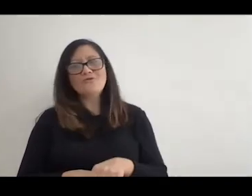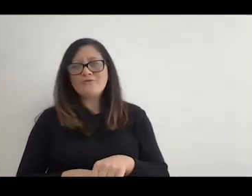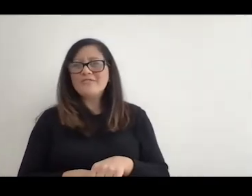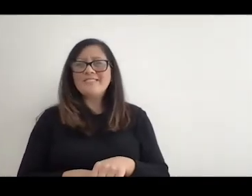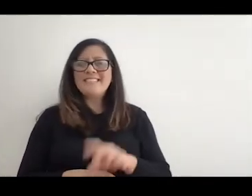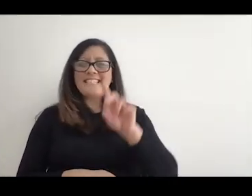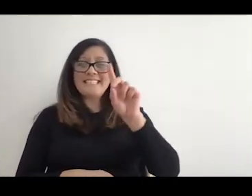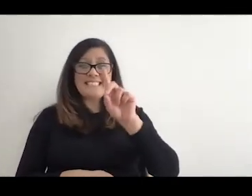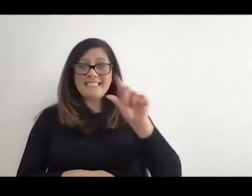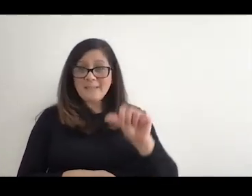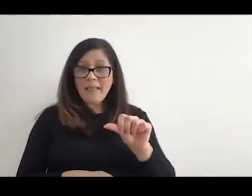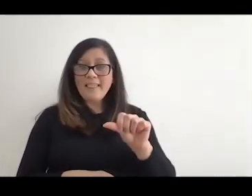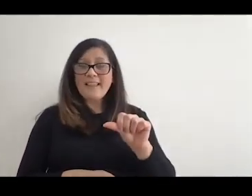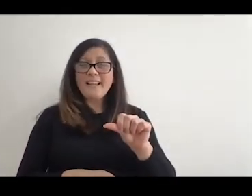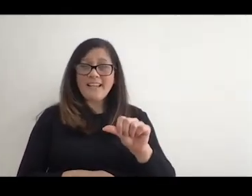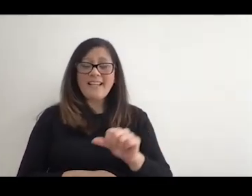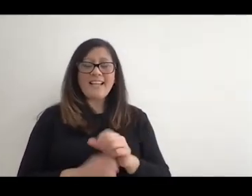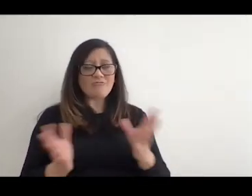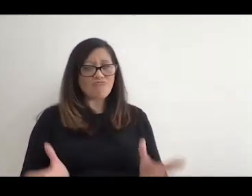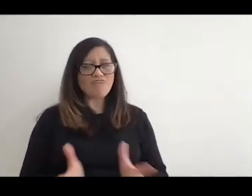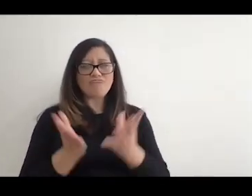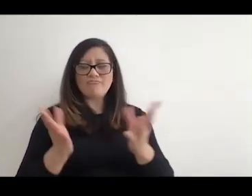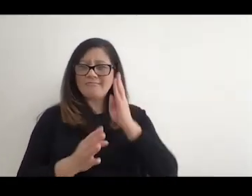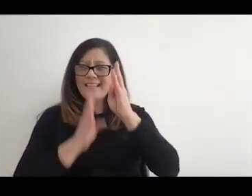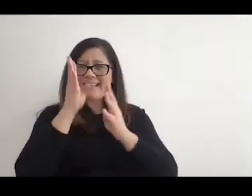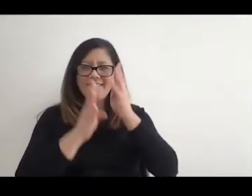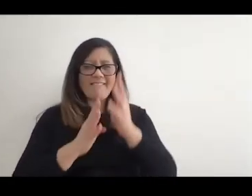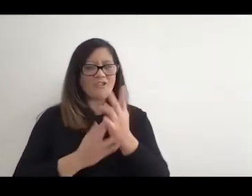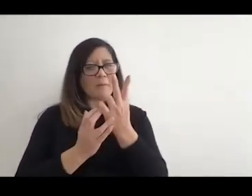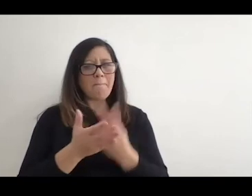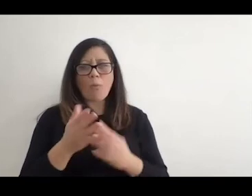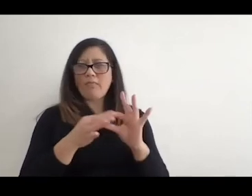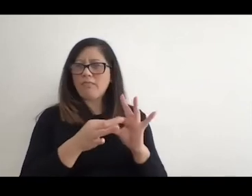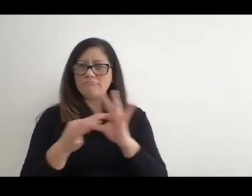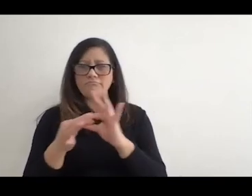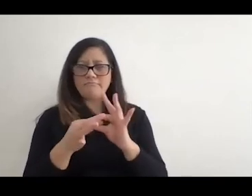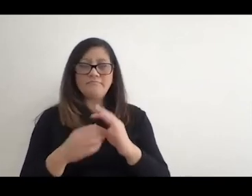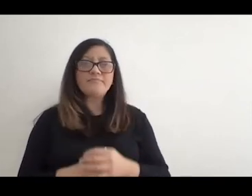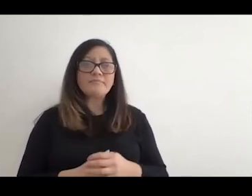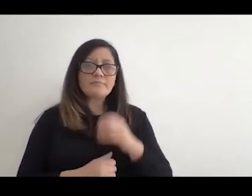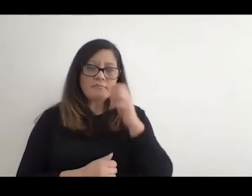Disability. Innovation. They go hand in hand. This is another piece from